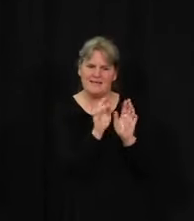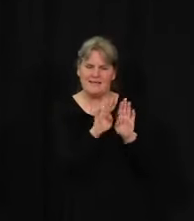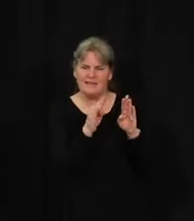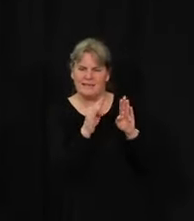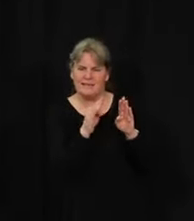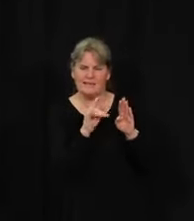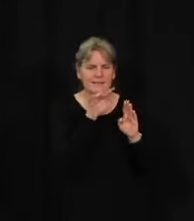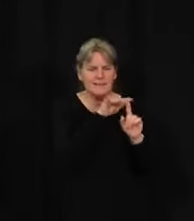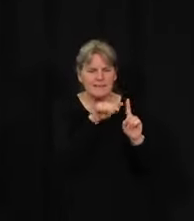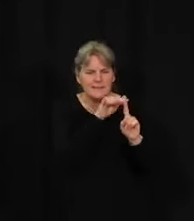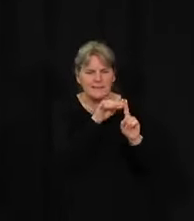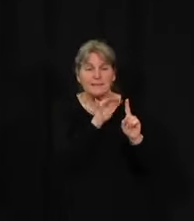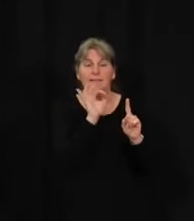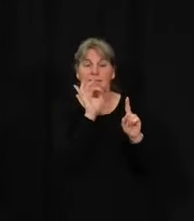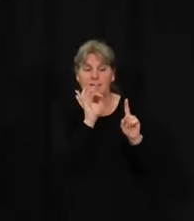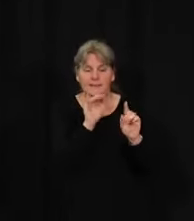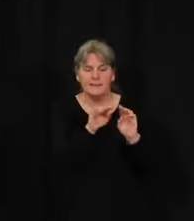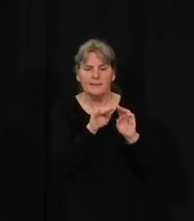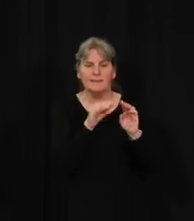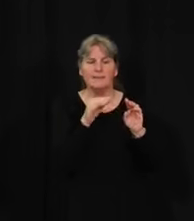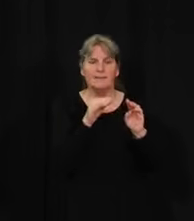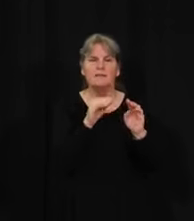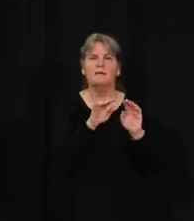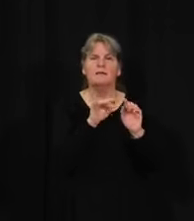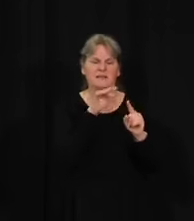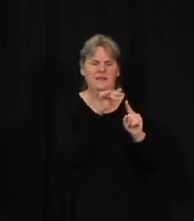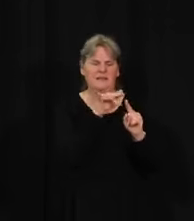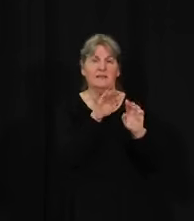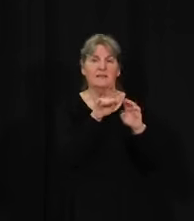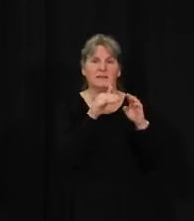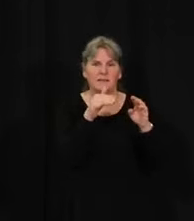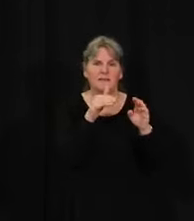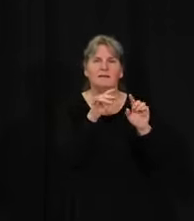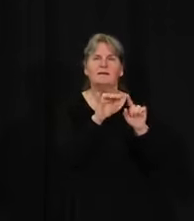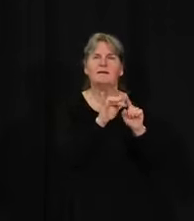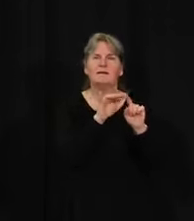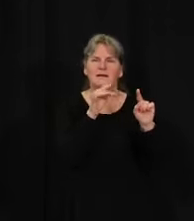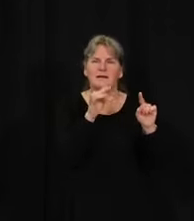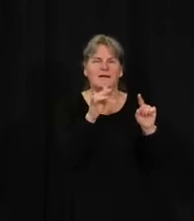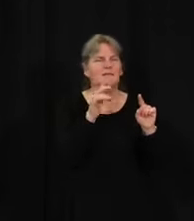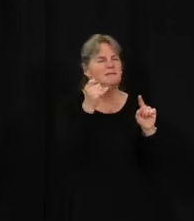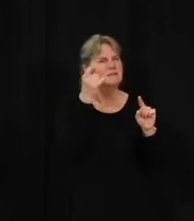watch what happens, and if all stays okay, take another small step. We are working with a variety of